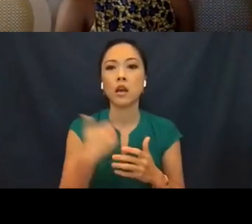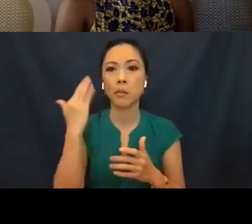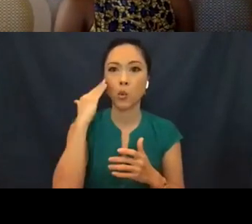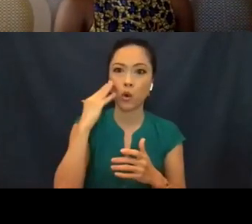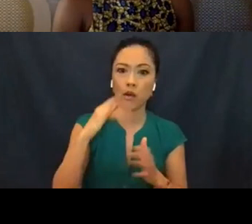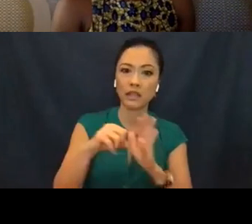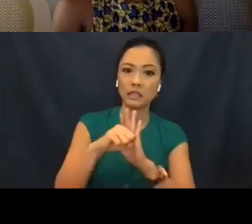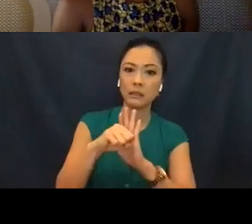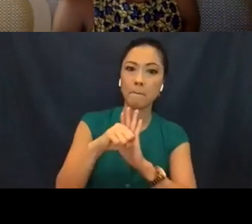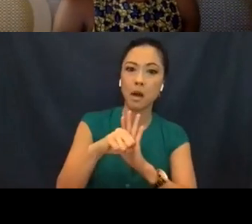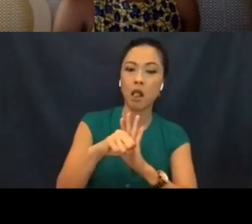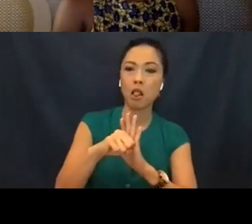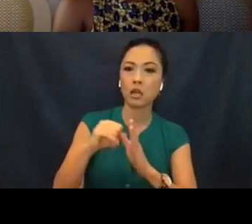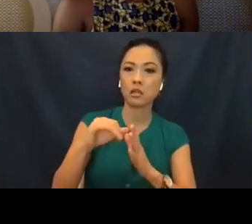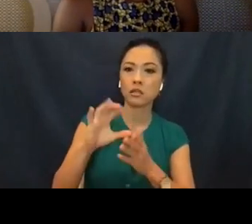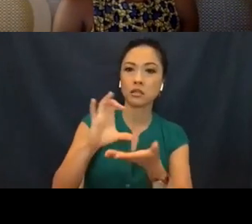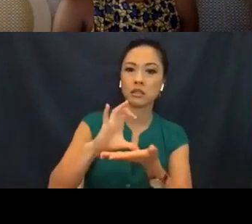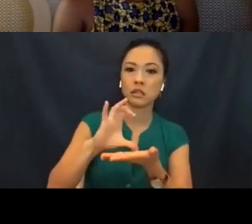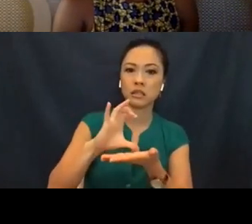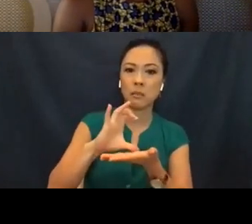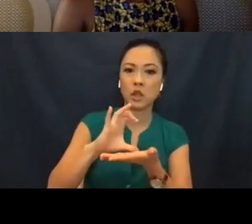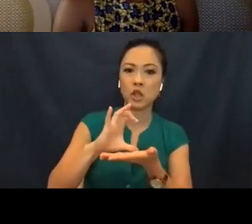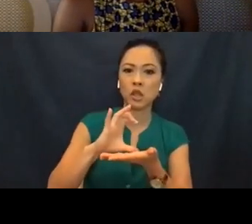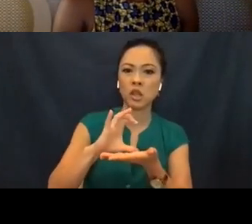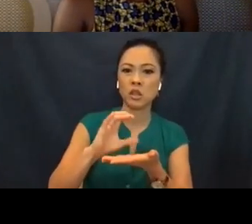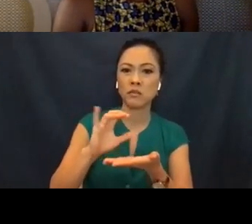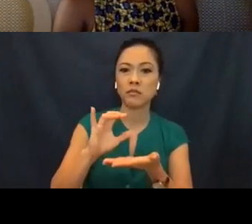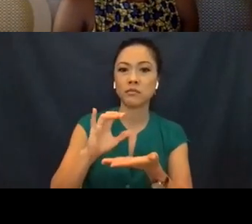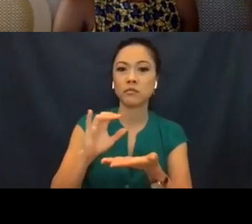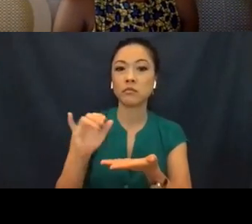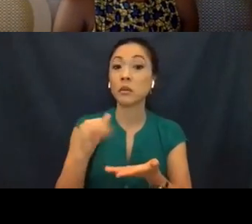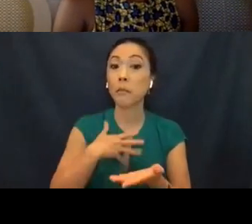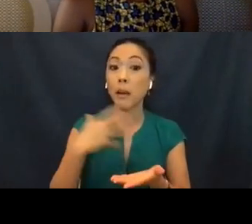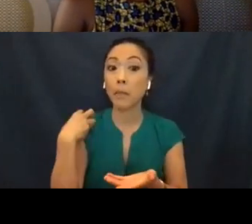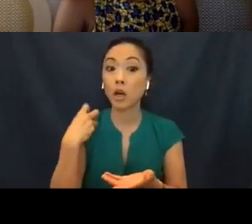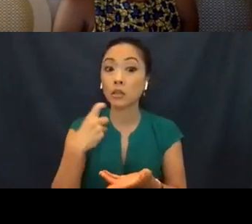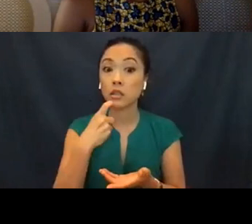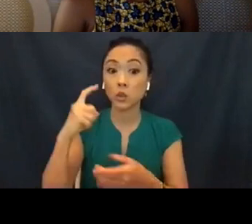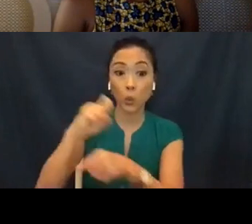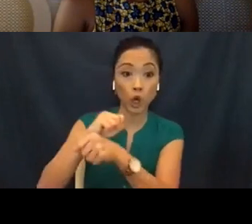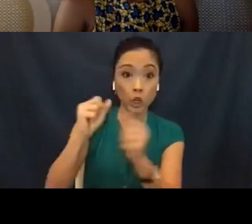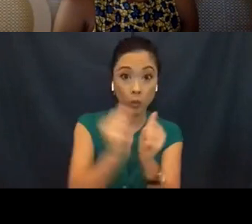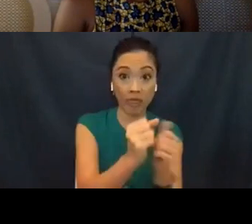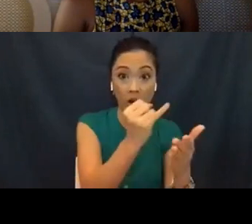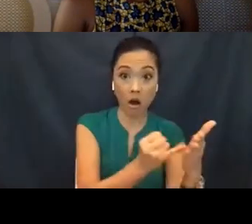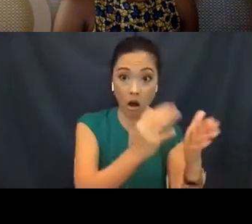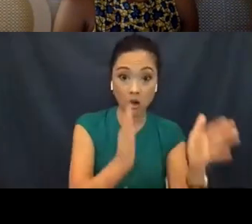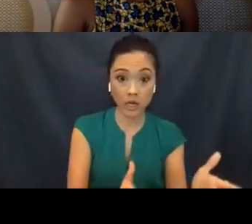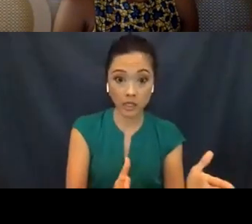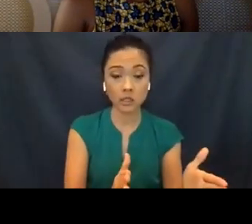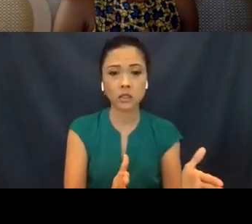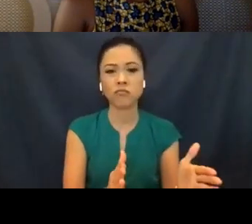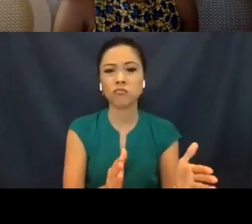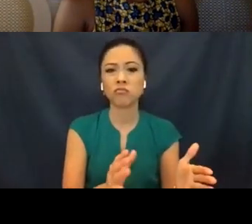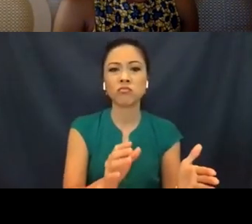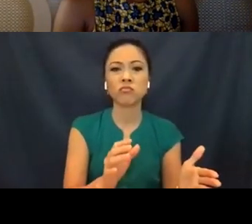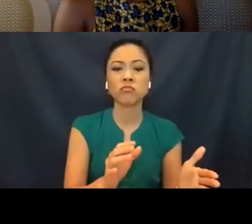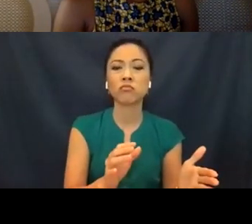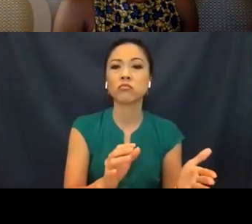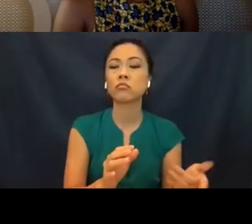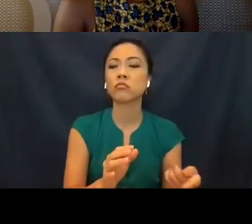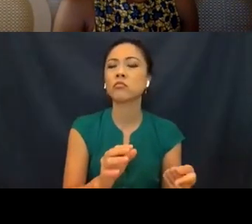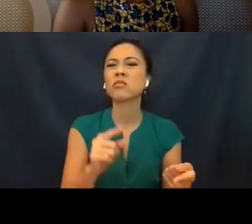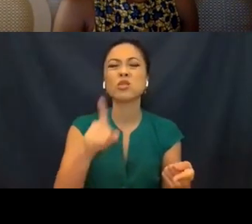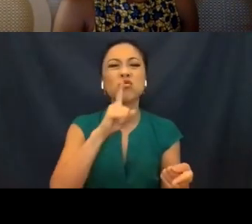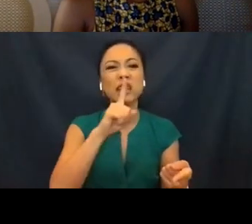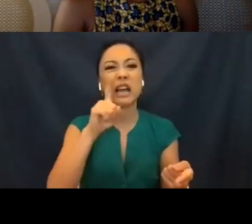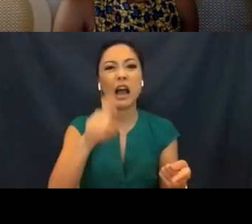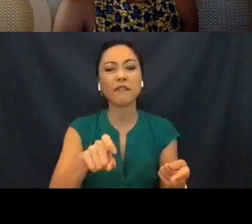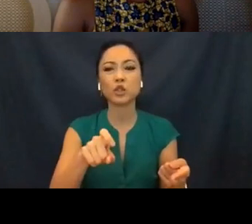like Jameel, and the way you can make that meaningful is you have to super size it and figure out how your lining up behind an